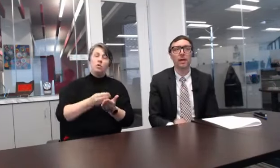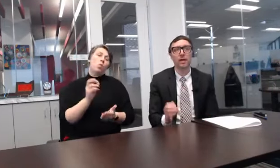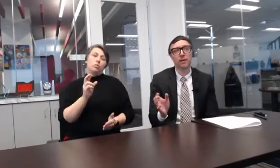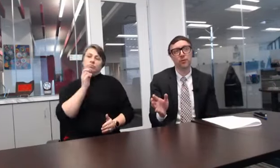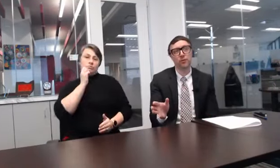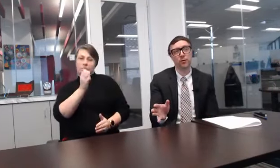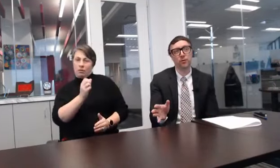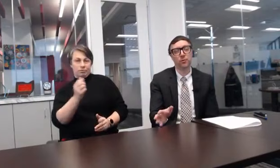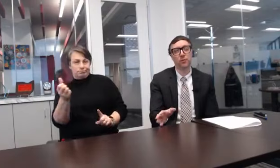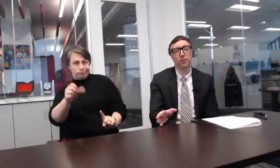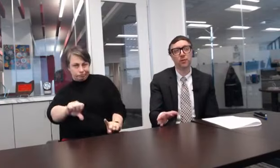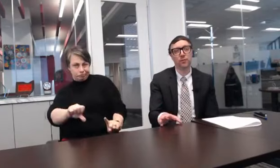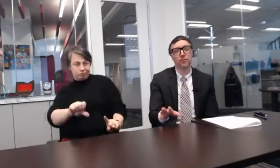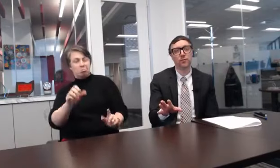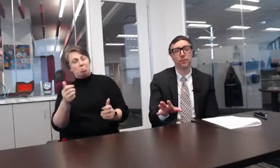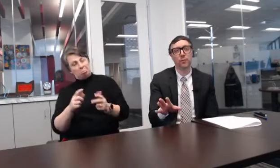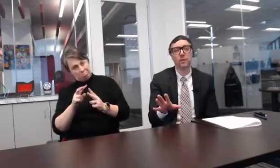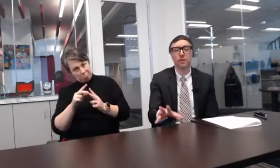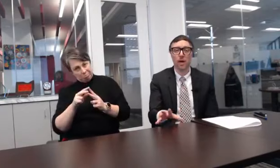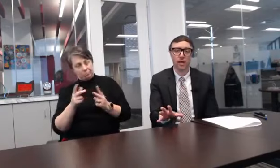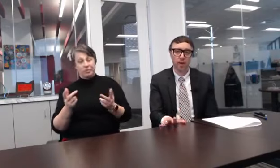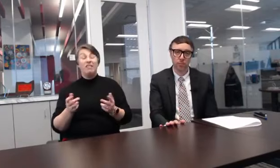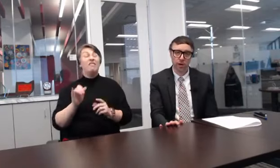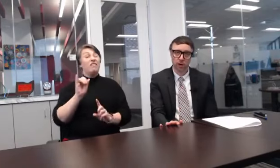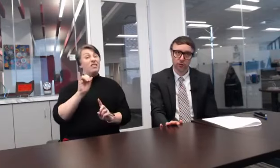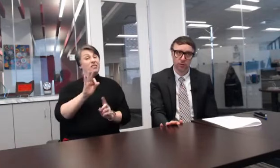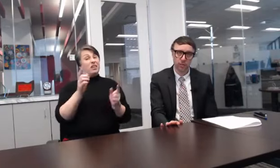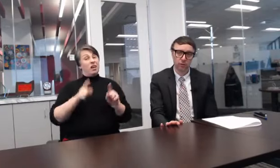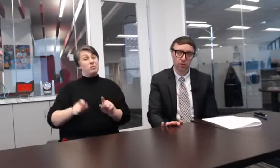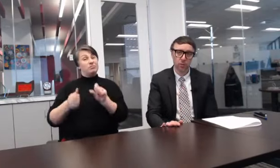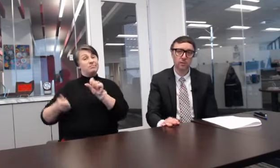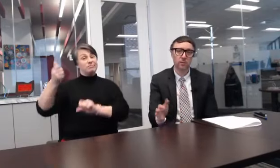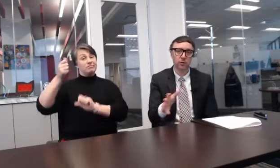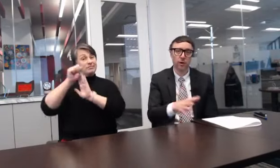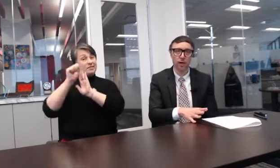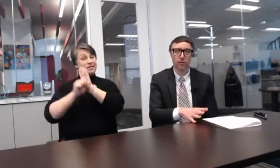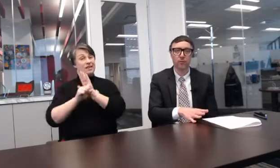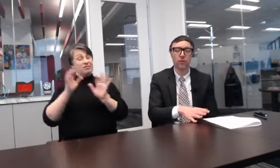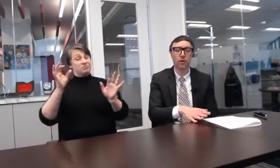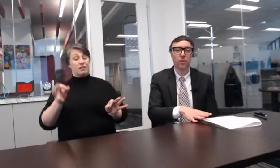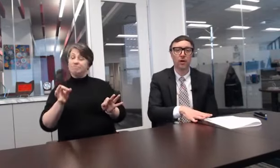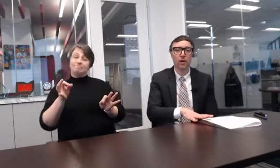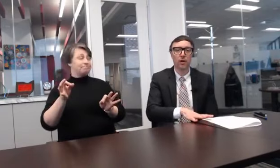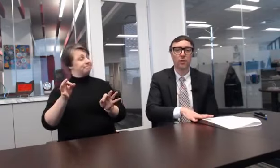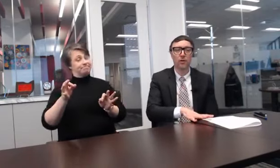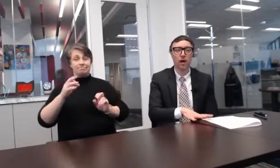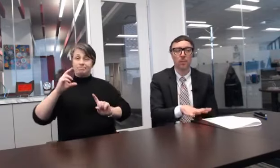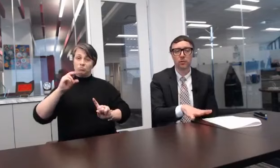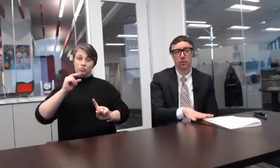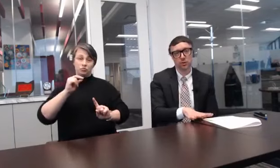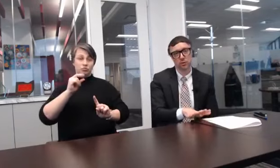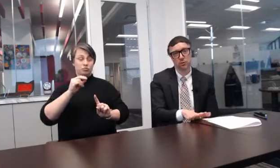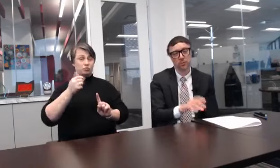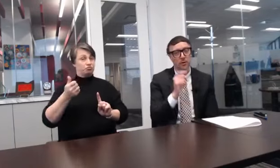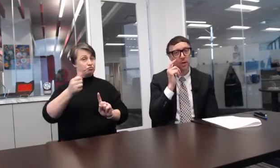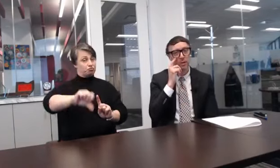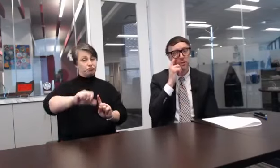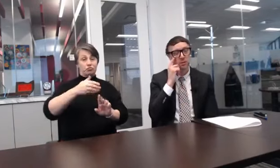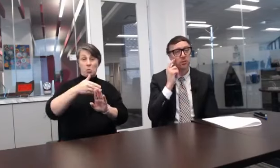And if you, if you are denied that prior authorization request, then you have the opportunity to appeal that decision